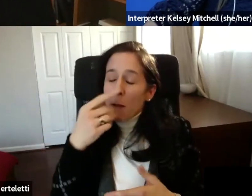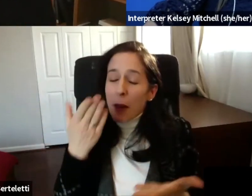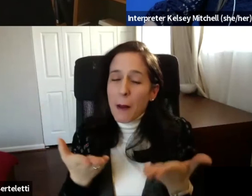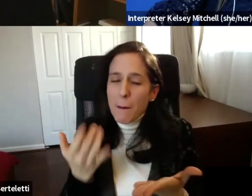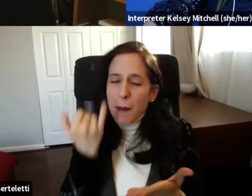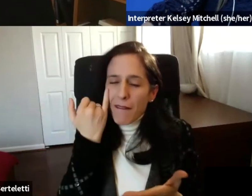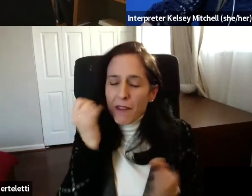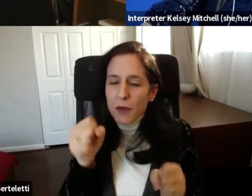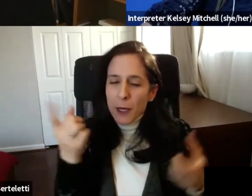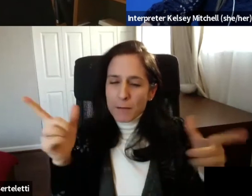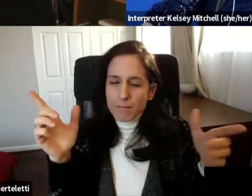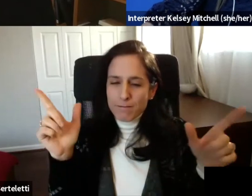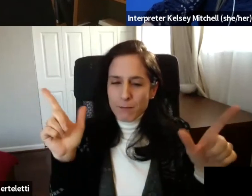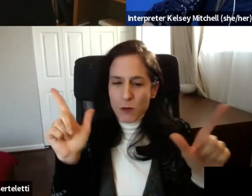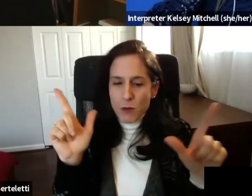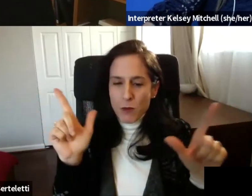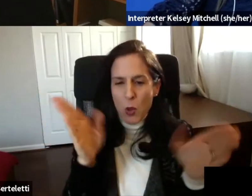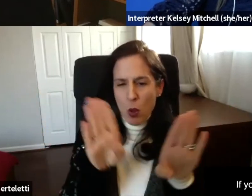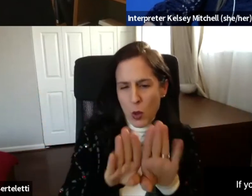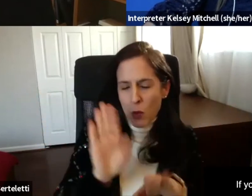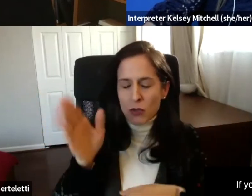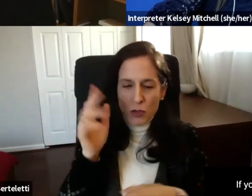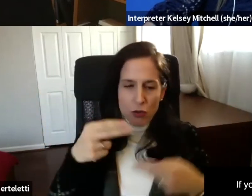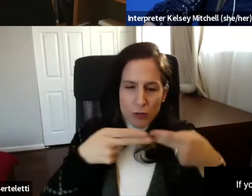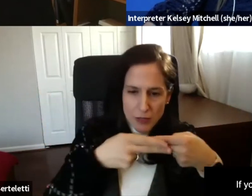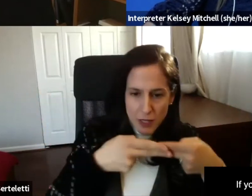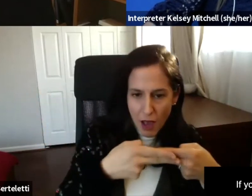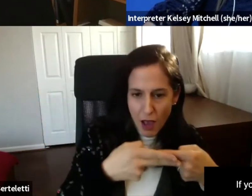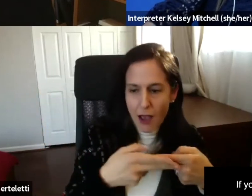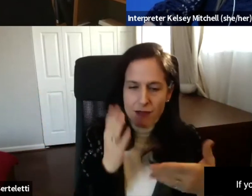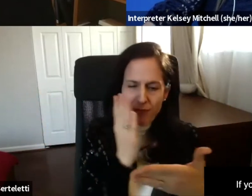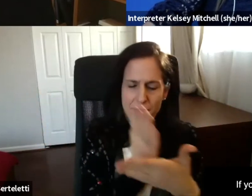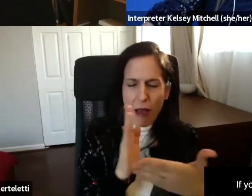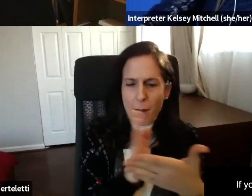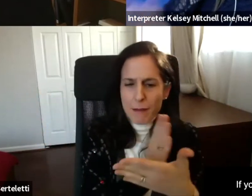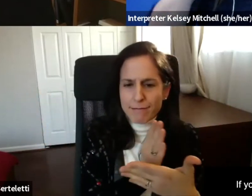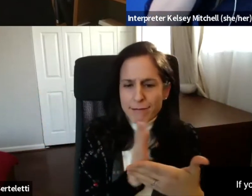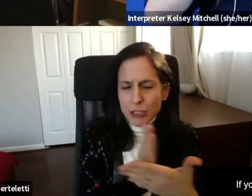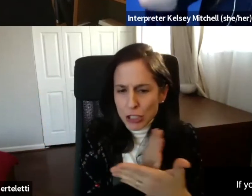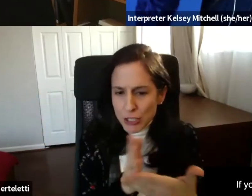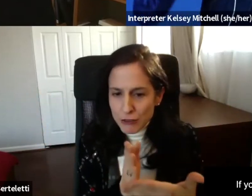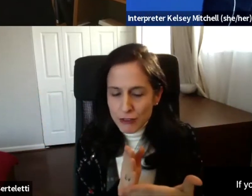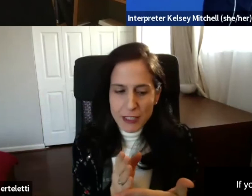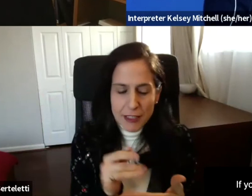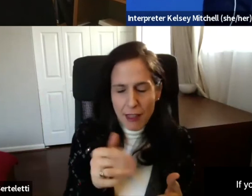thank you so much for this presentation